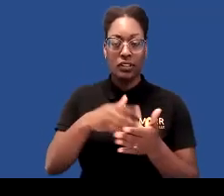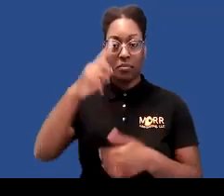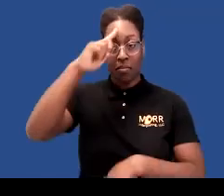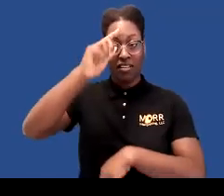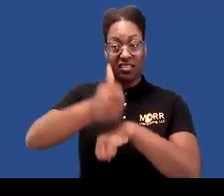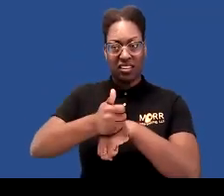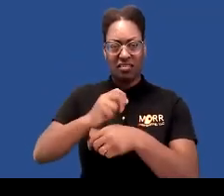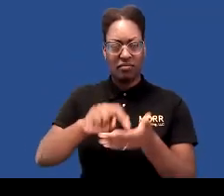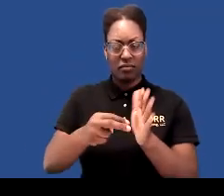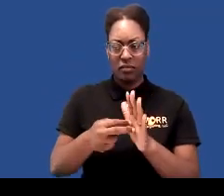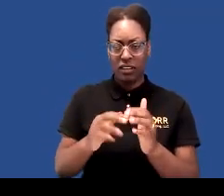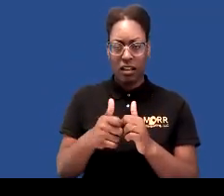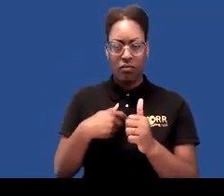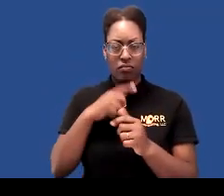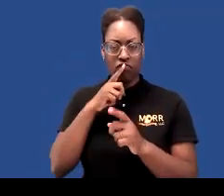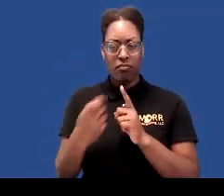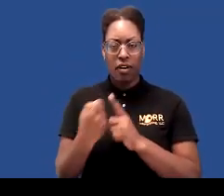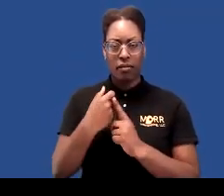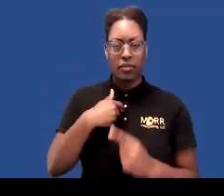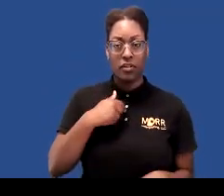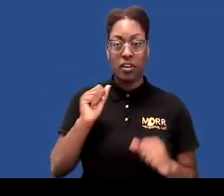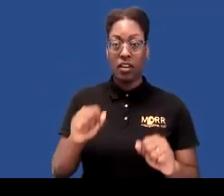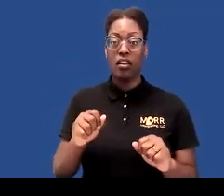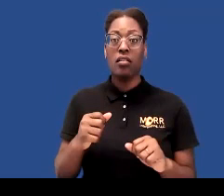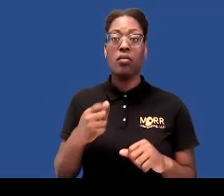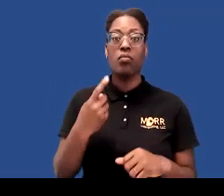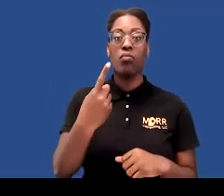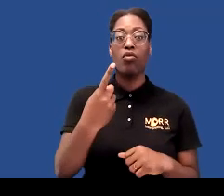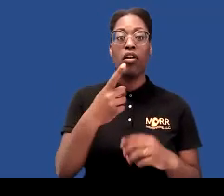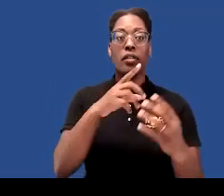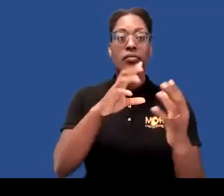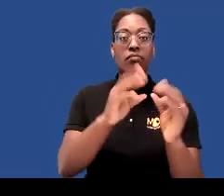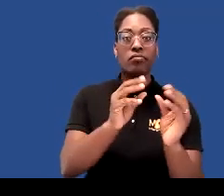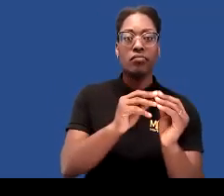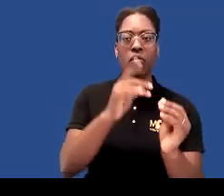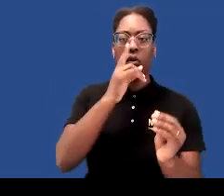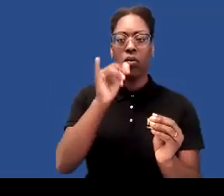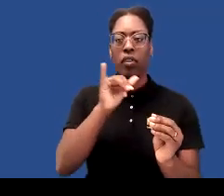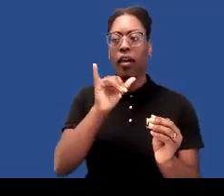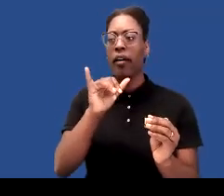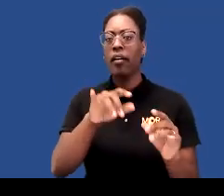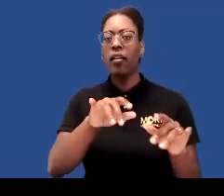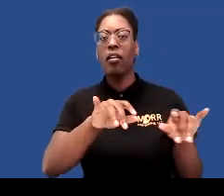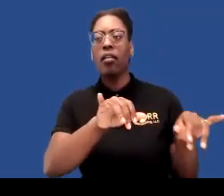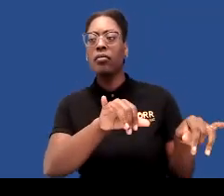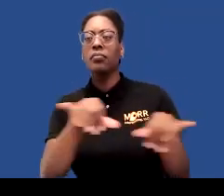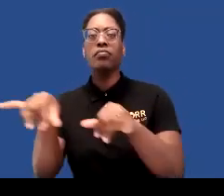that we can readily, confidently replicate from one session to the next? Does the work of antiracism begin outside the consultation?